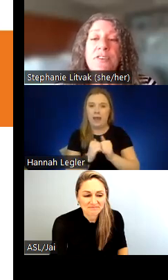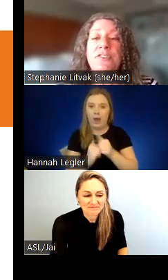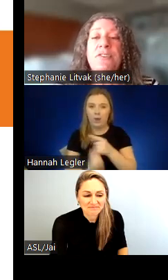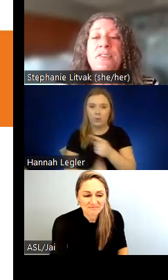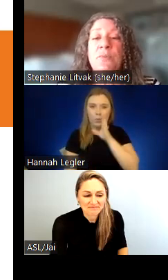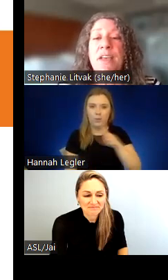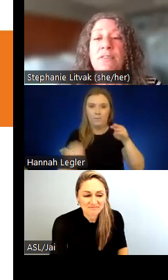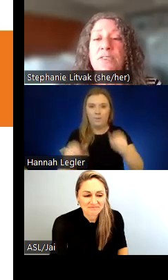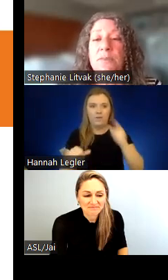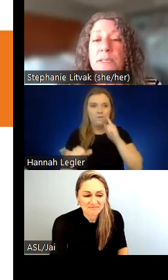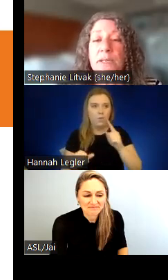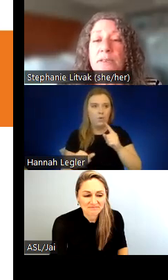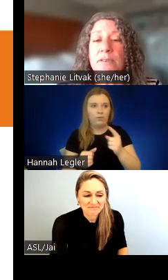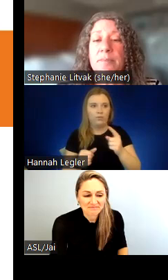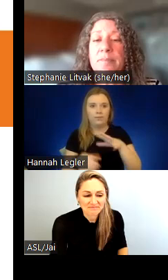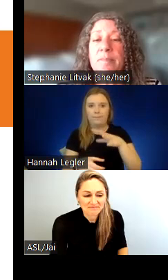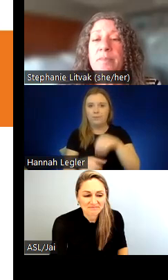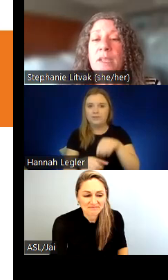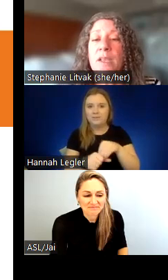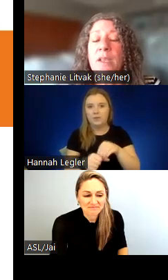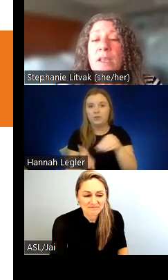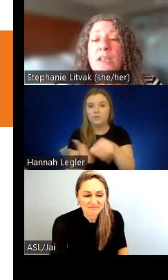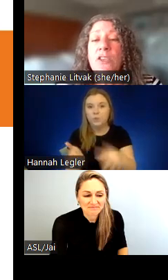of students without disabilities.